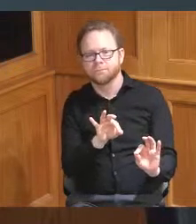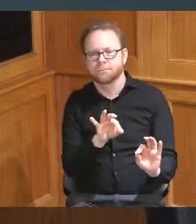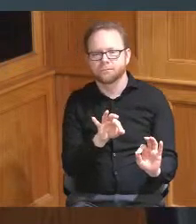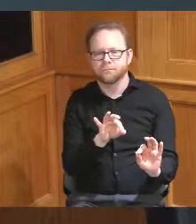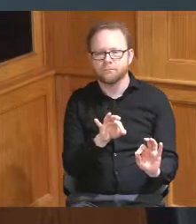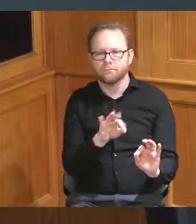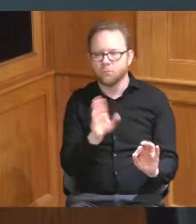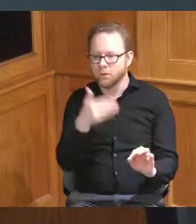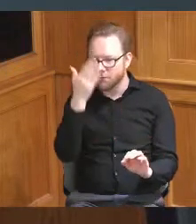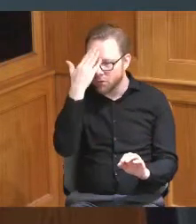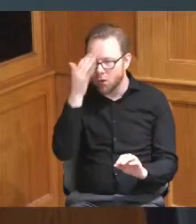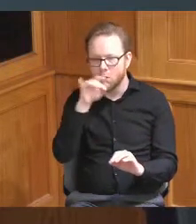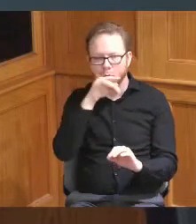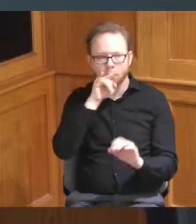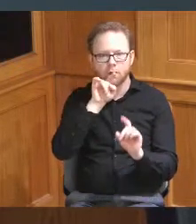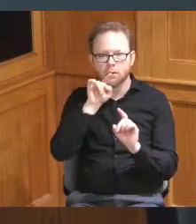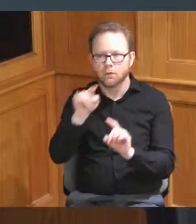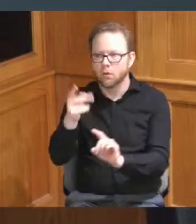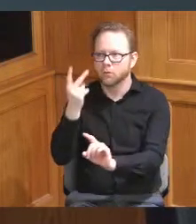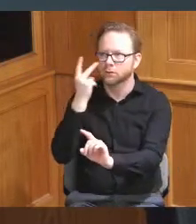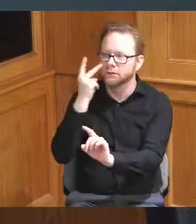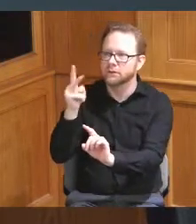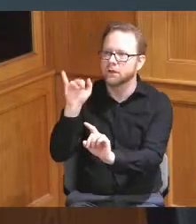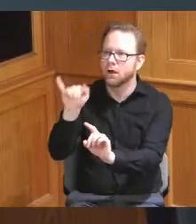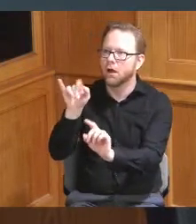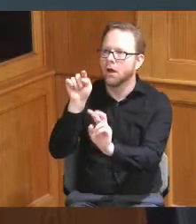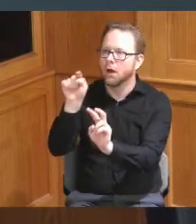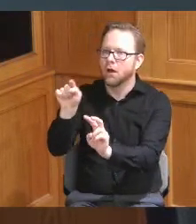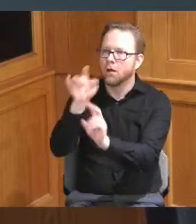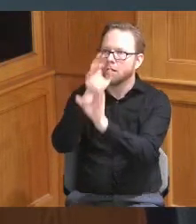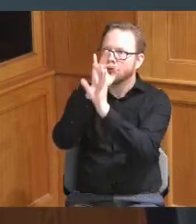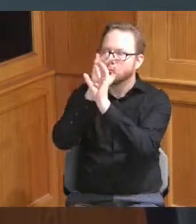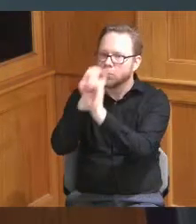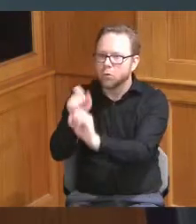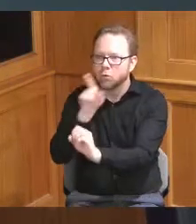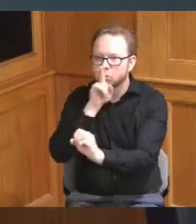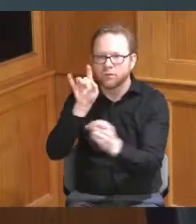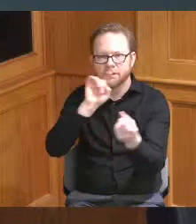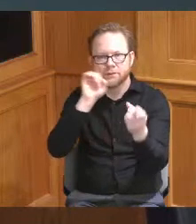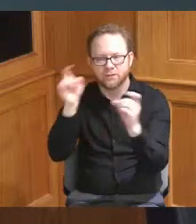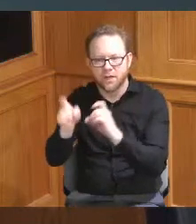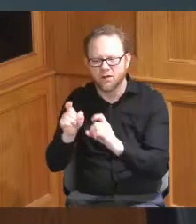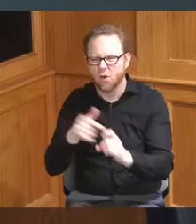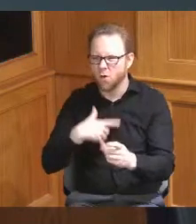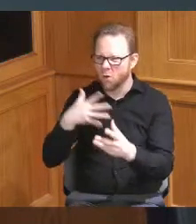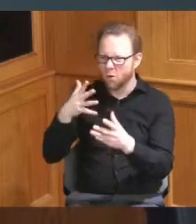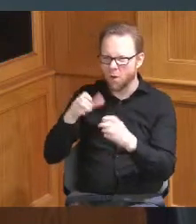a kid go see someone and that might be the thing to change like oh I want to do this and we hear